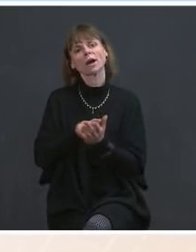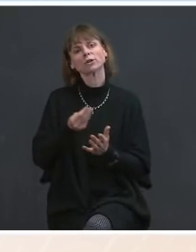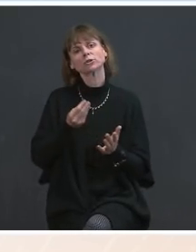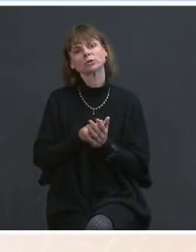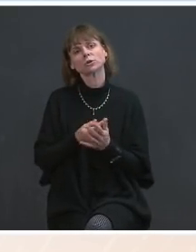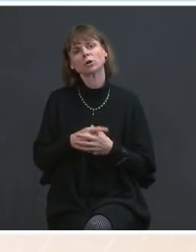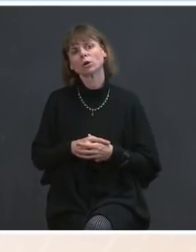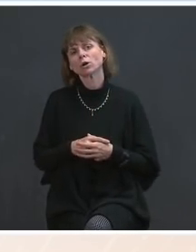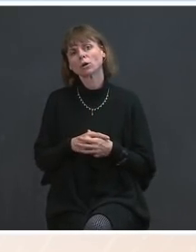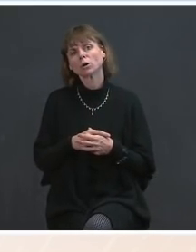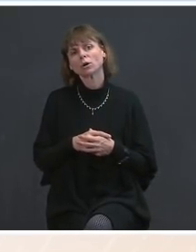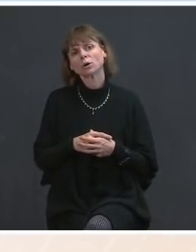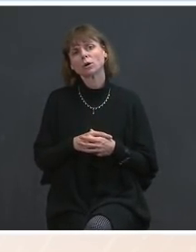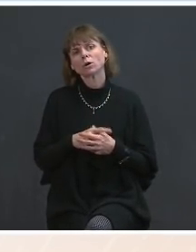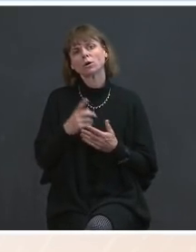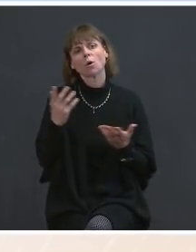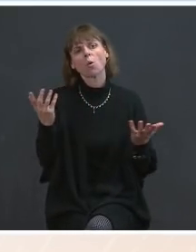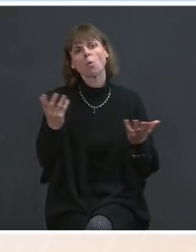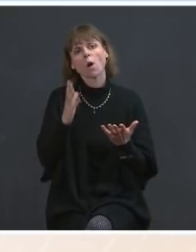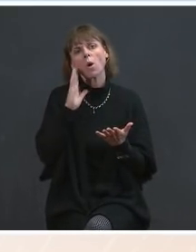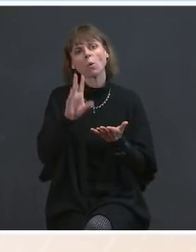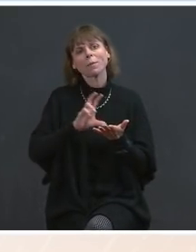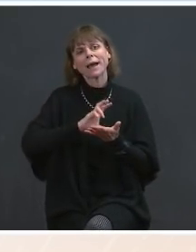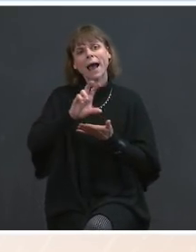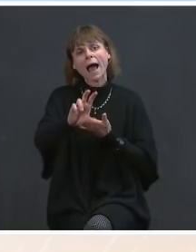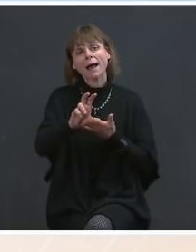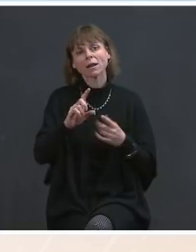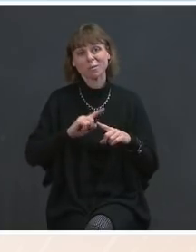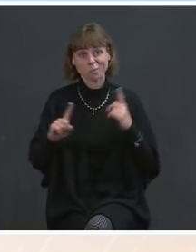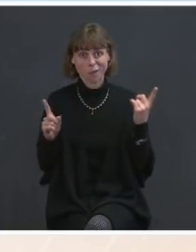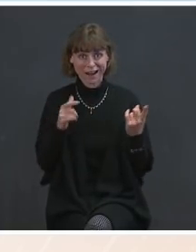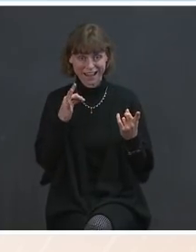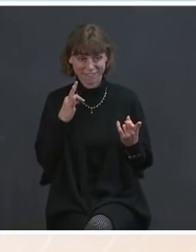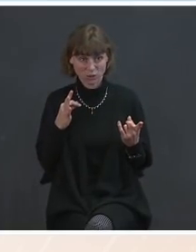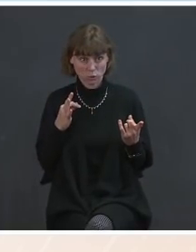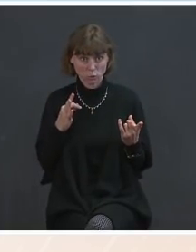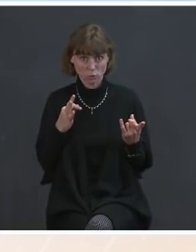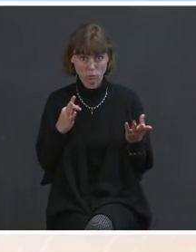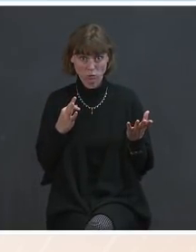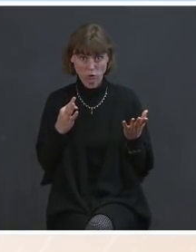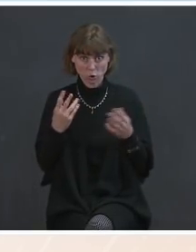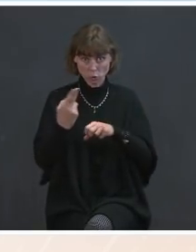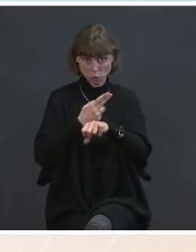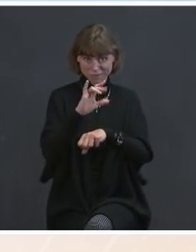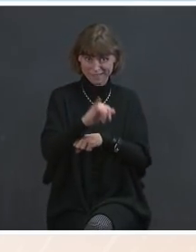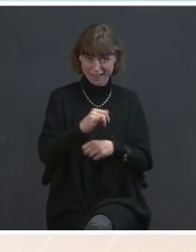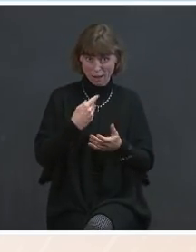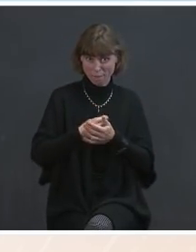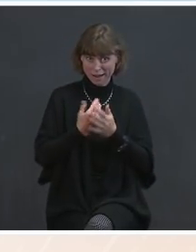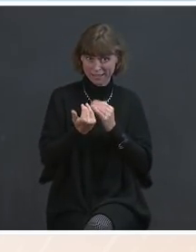is it will be obligated, but getting it spent takes time. Will that be part of Gene's mandate: ensuring the money is not just obligated,